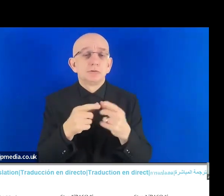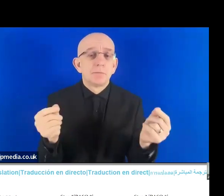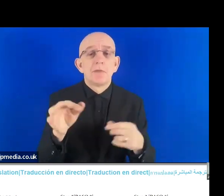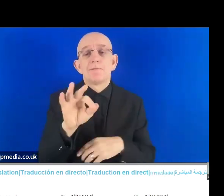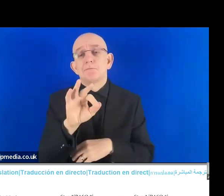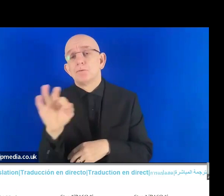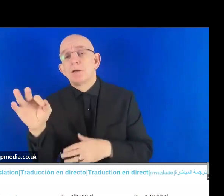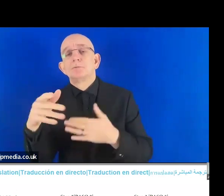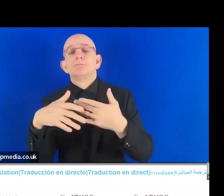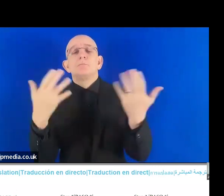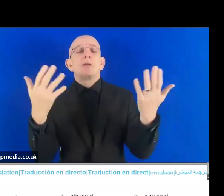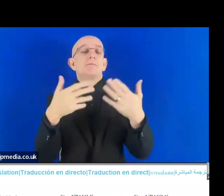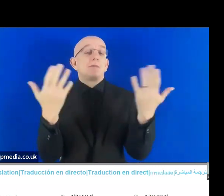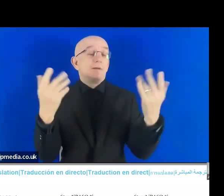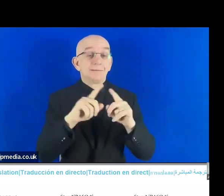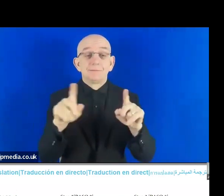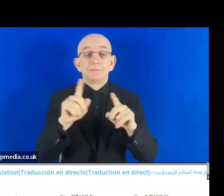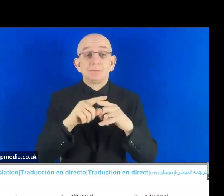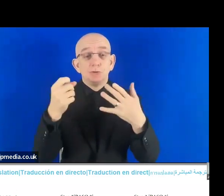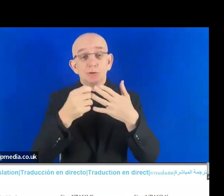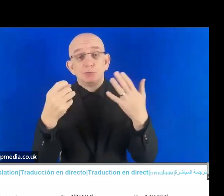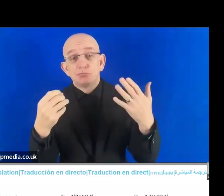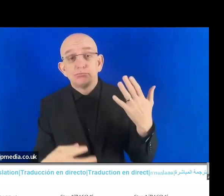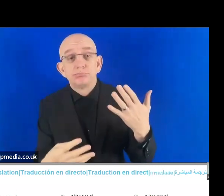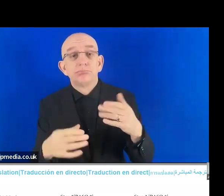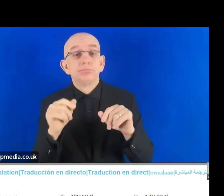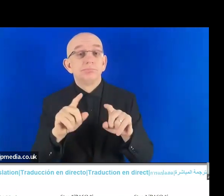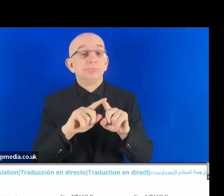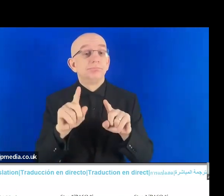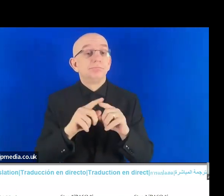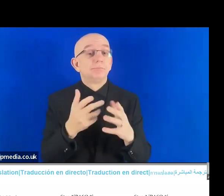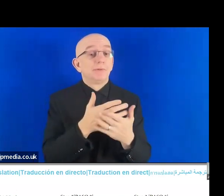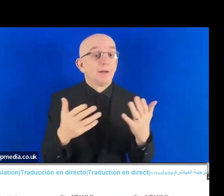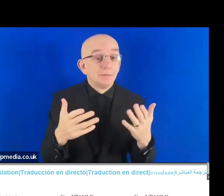I know they have Swahili here. They have Vietnamese, Ukrainian.